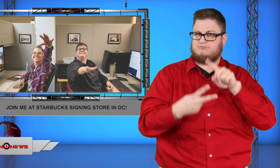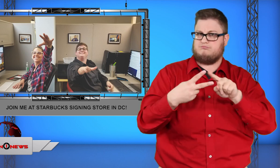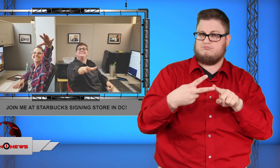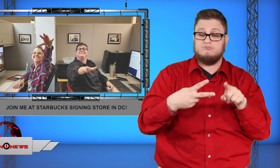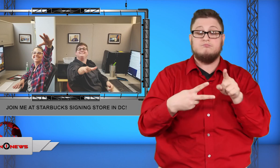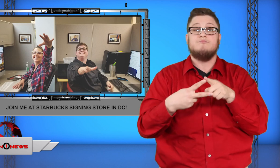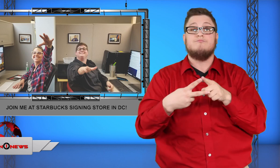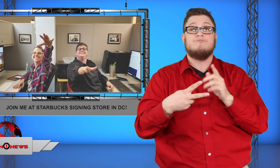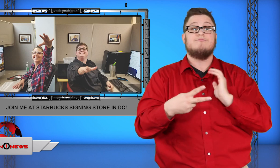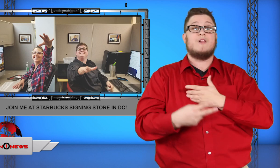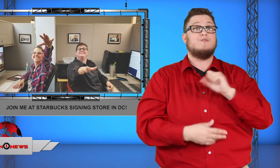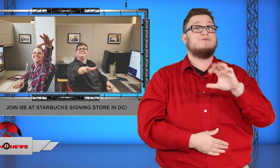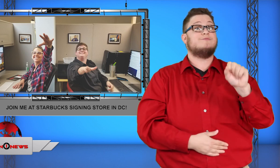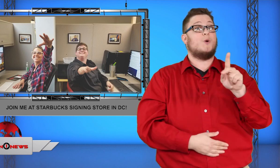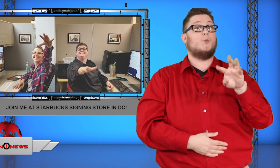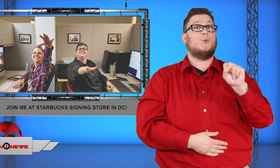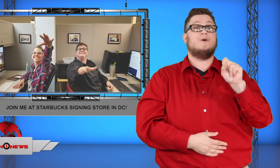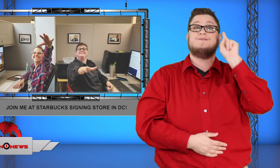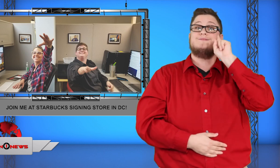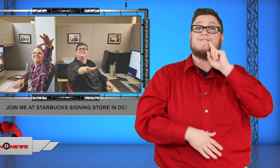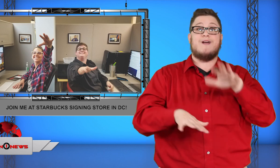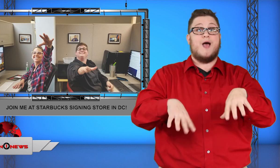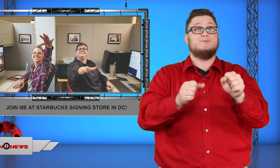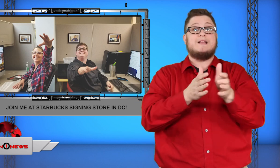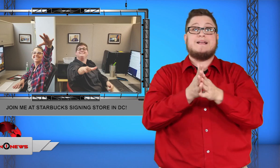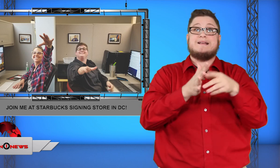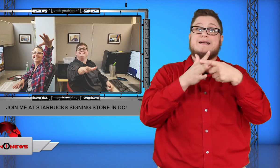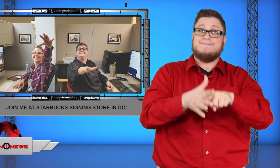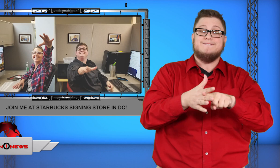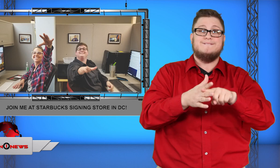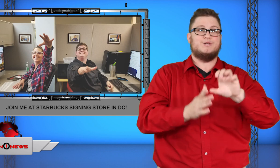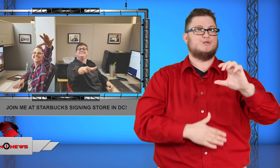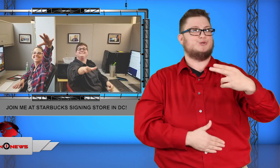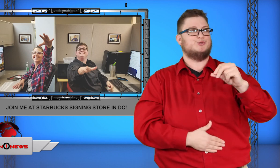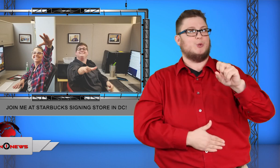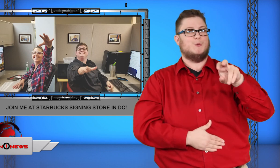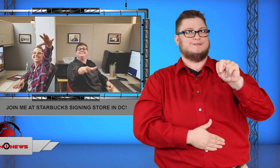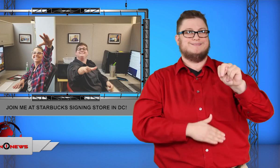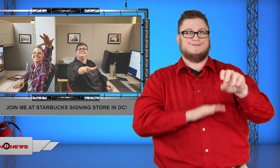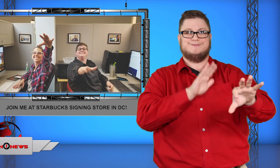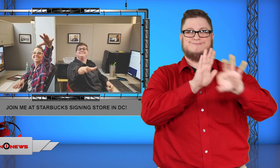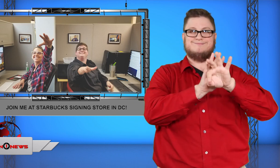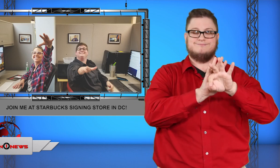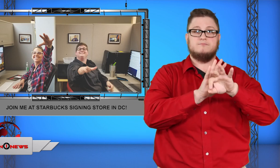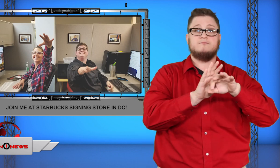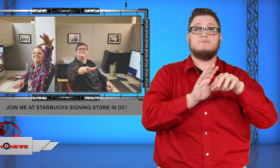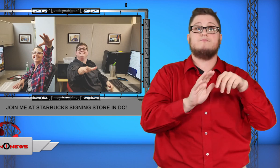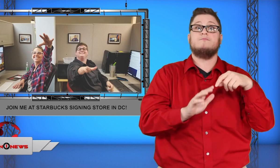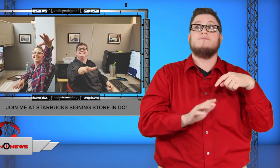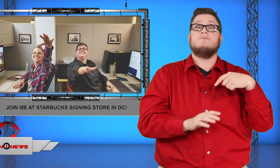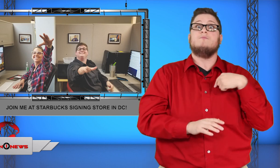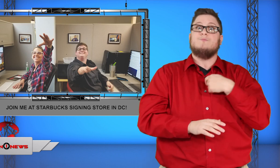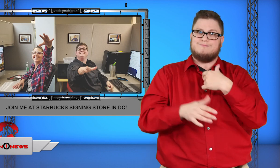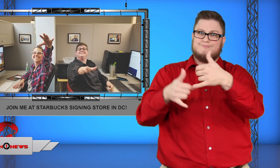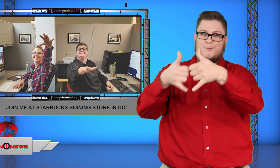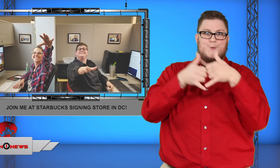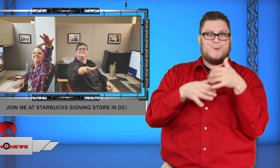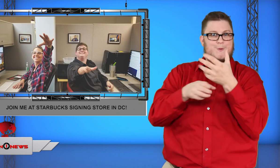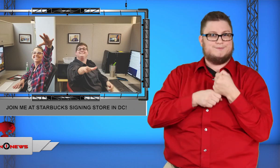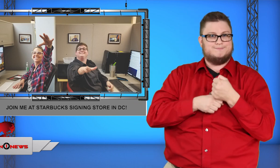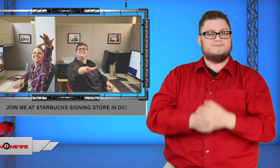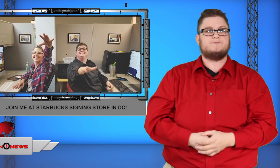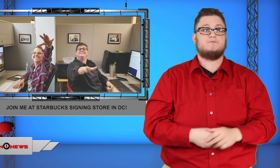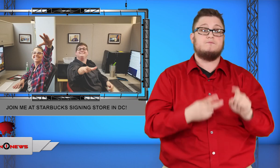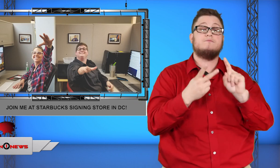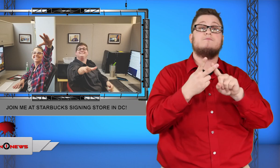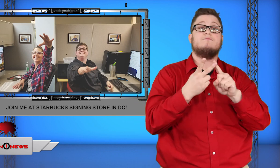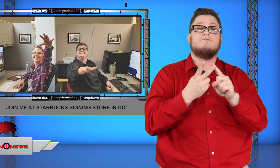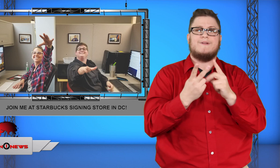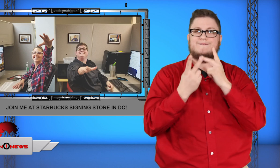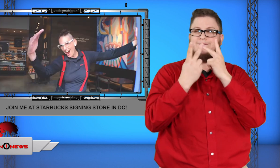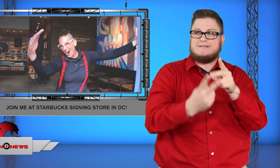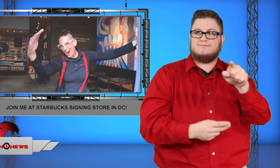11 for two reasons: to pick up an award for "Chosen," our Sign1News Deaf adoption initiative